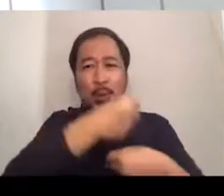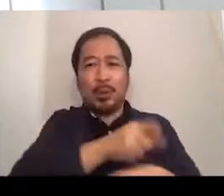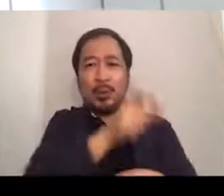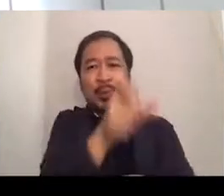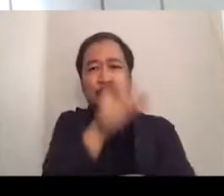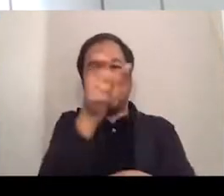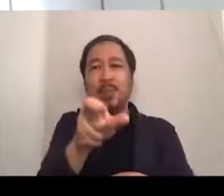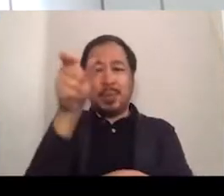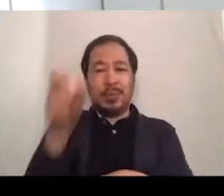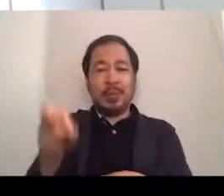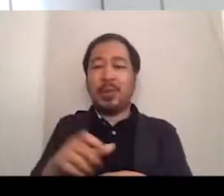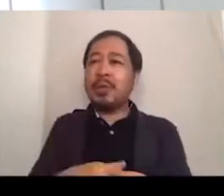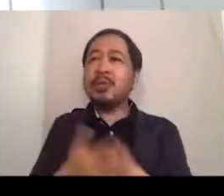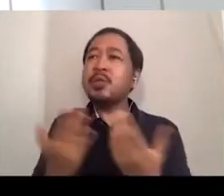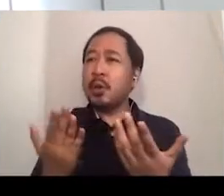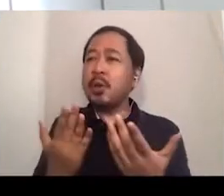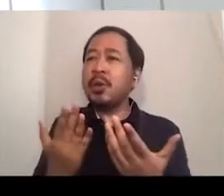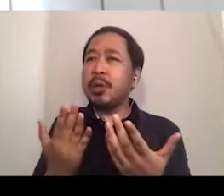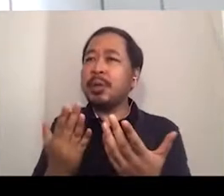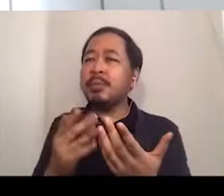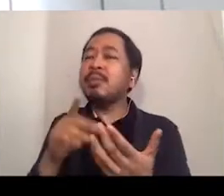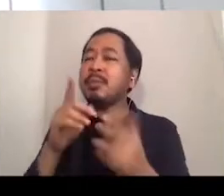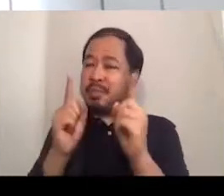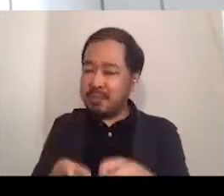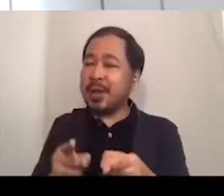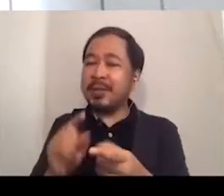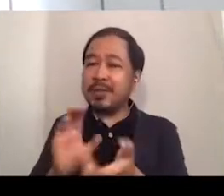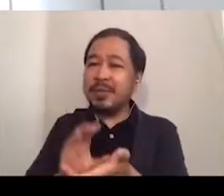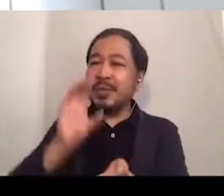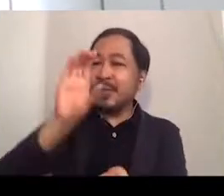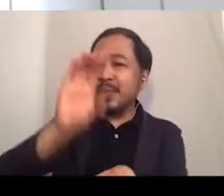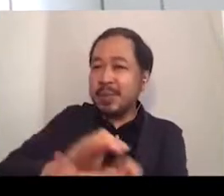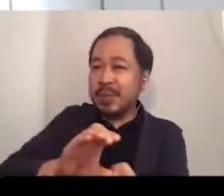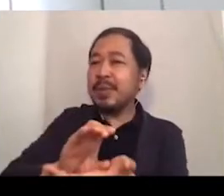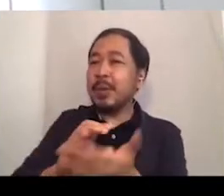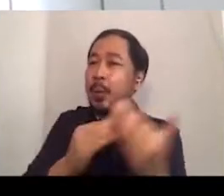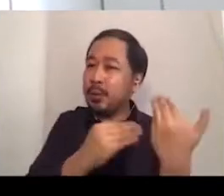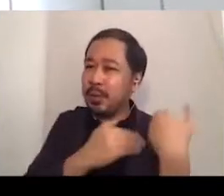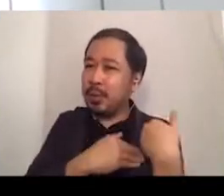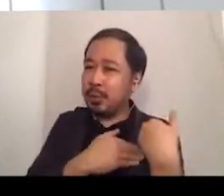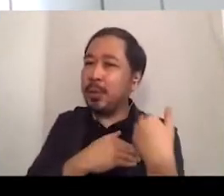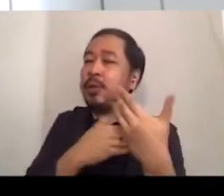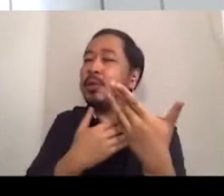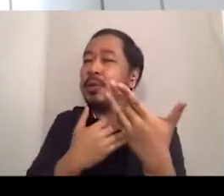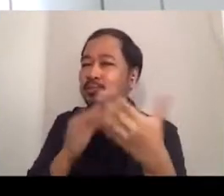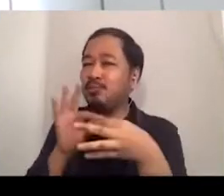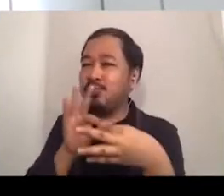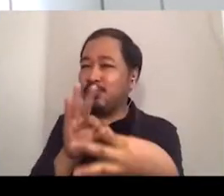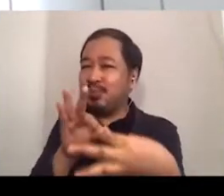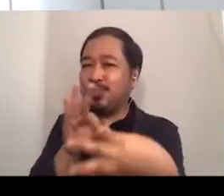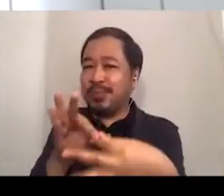So these measures should be easy to access, quick to disburse funds and sufficiently broad-based,